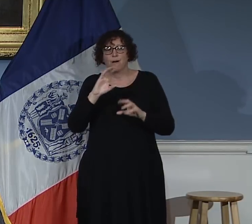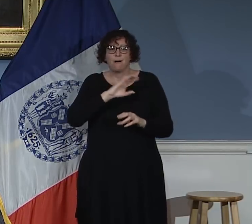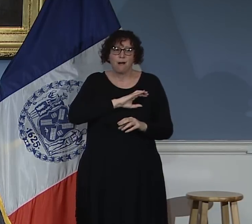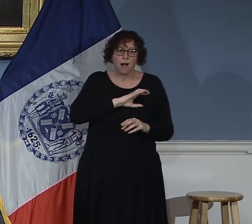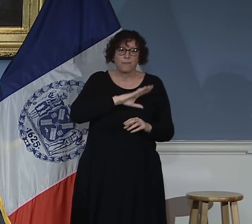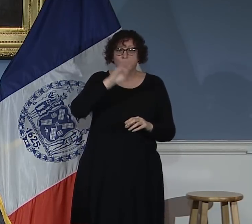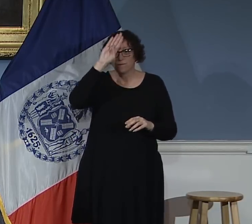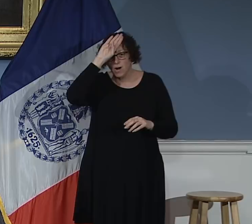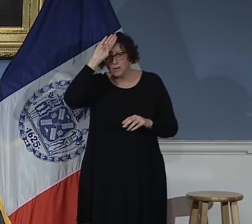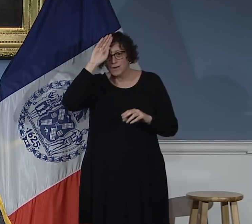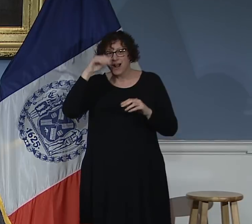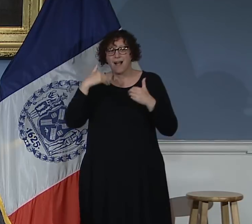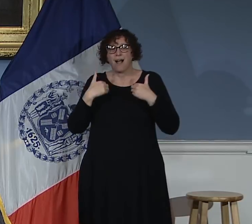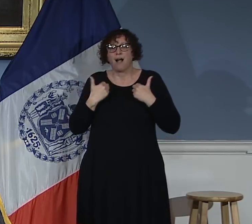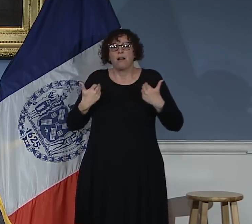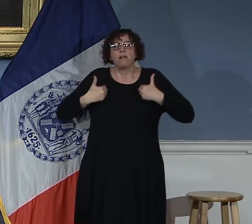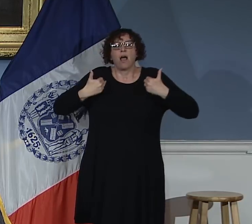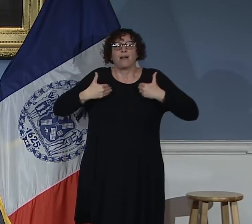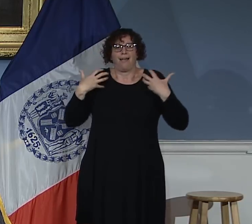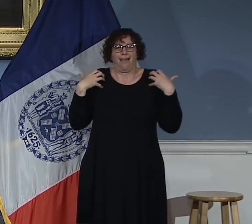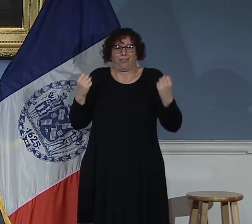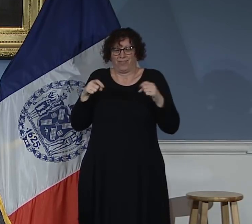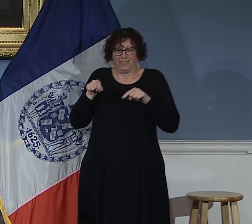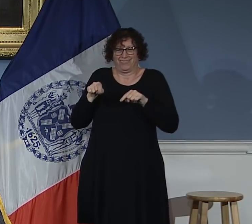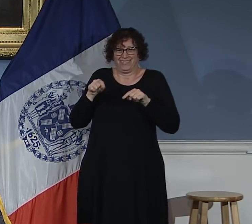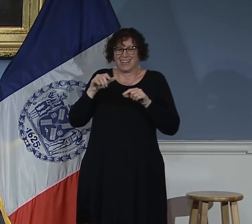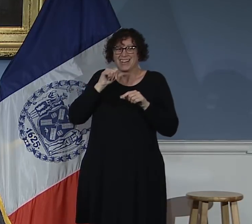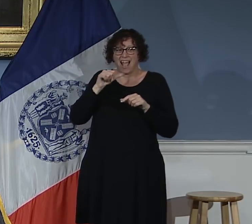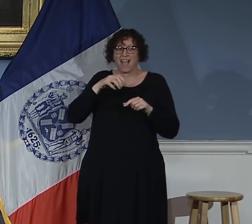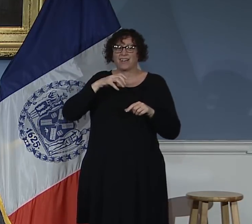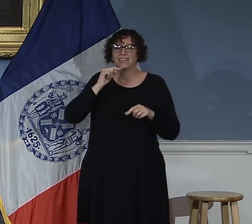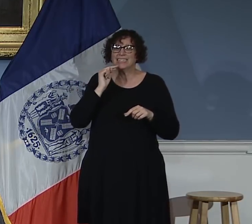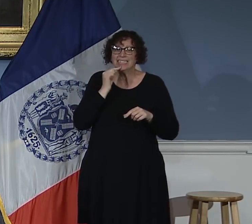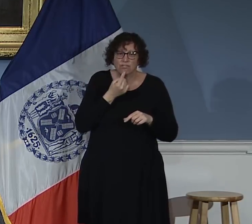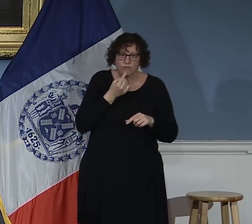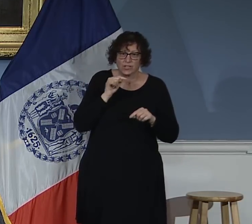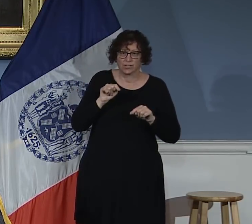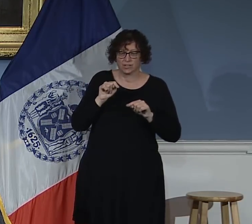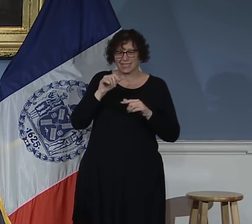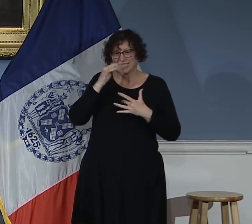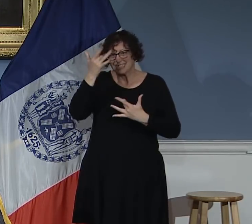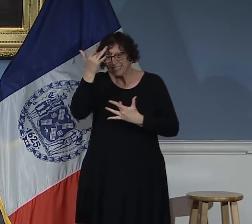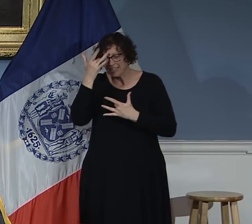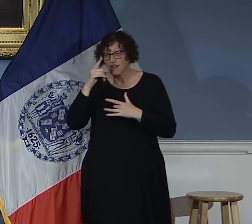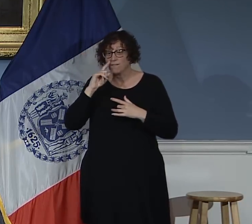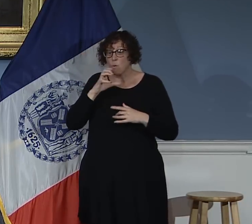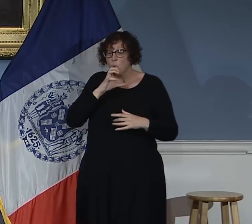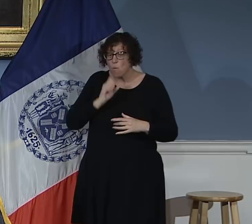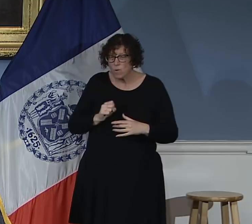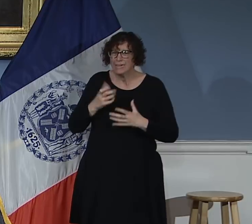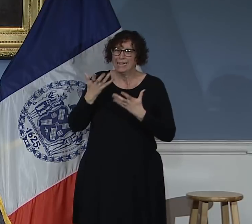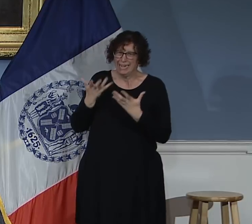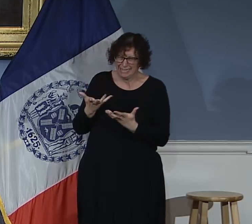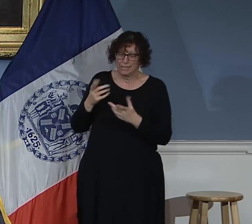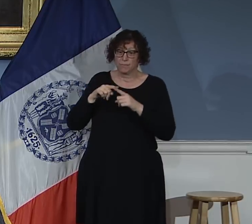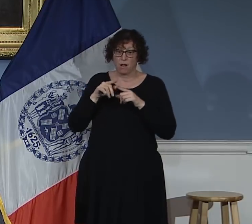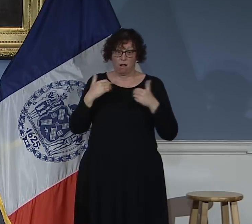BELITTLING IT. WE ARE CONCERNED TO PROTECT THEM. THAT'S WHY WE NEEDH TAT PROTECTIVE EQUIPMENT .